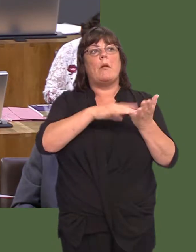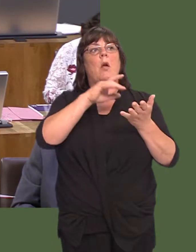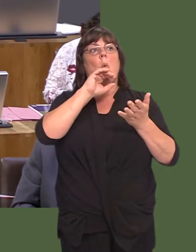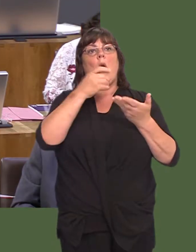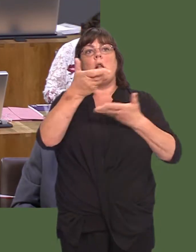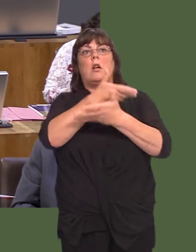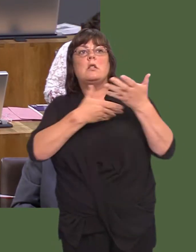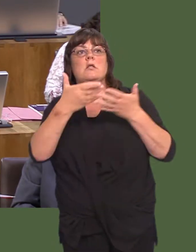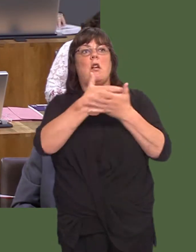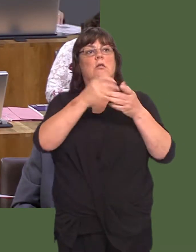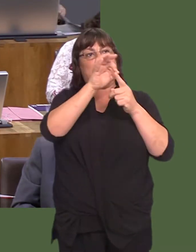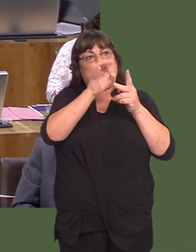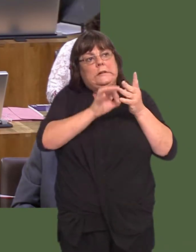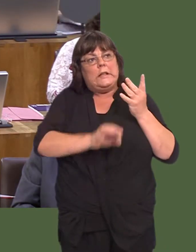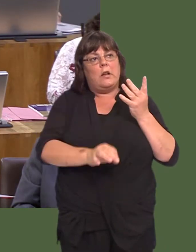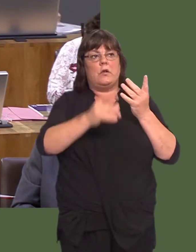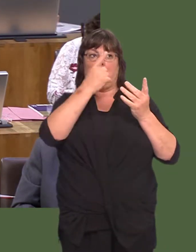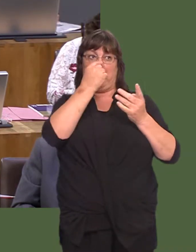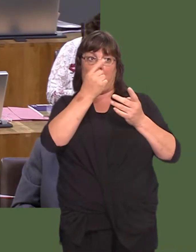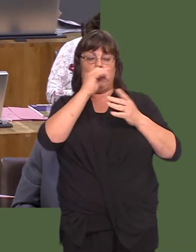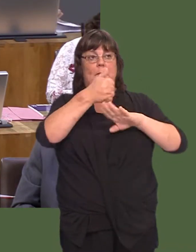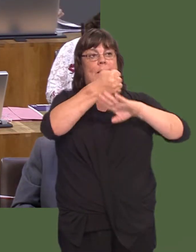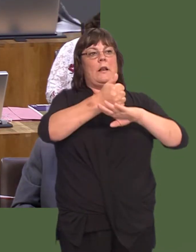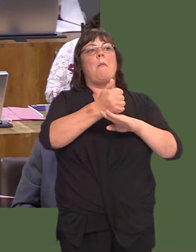the detail of a proposal for a clean air zone framework for Wales.